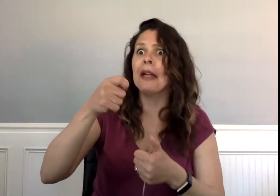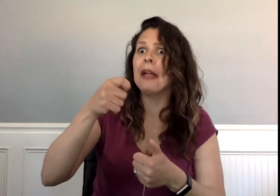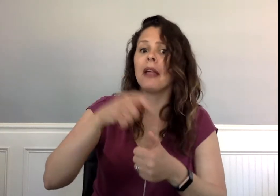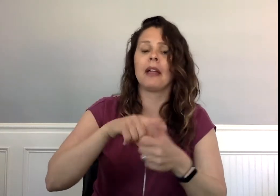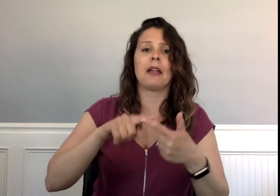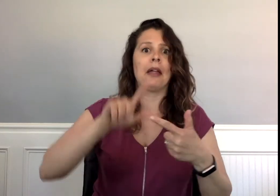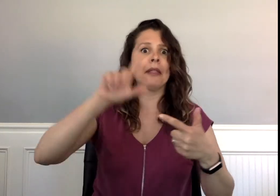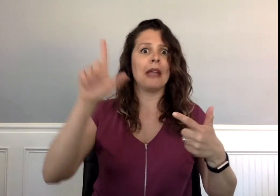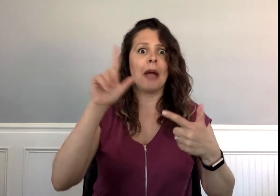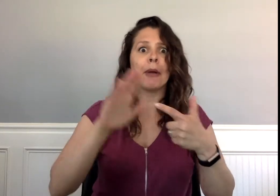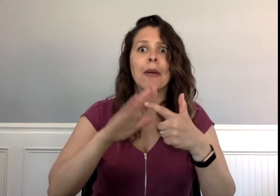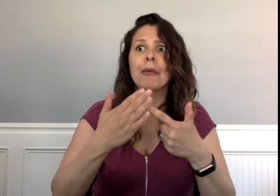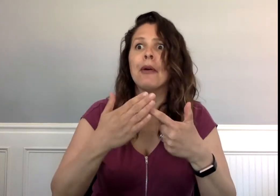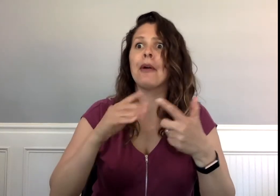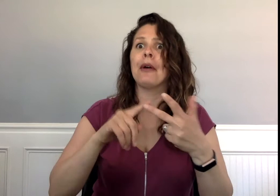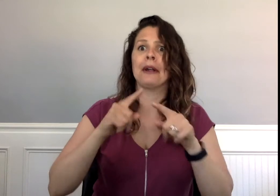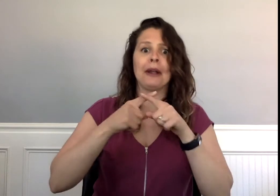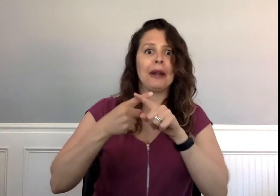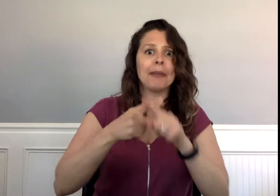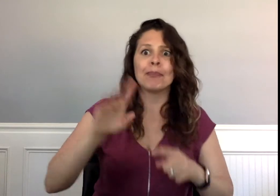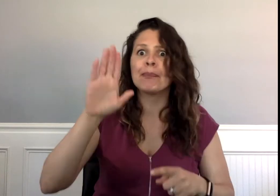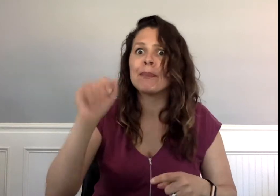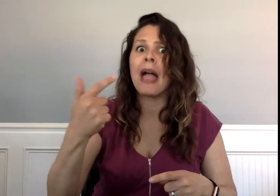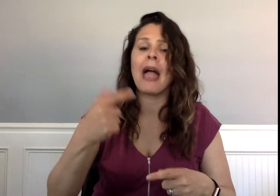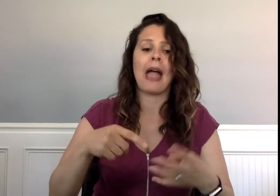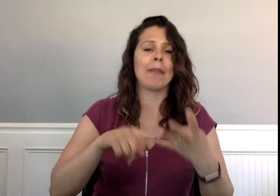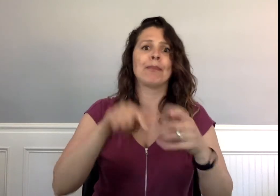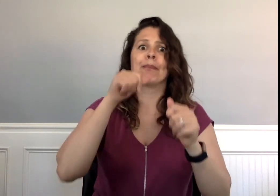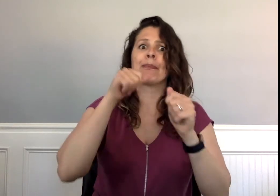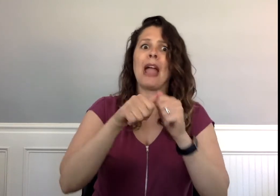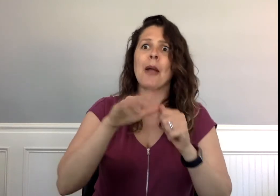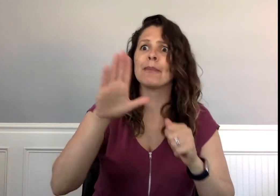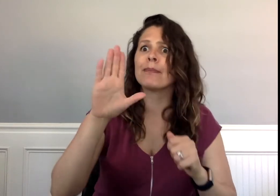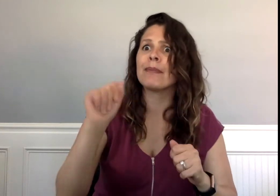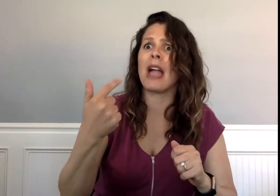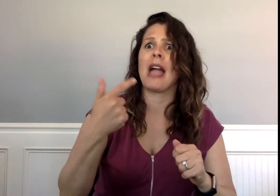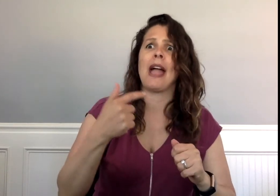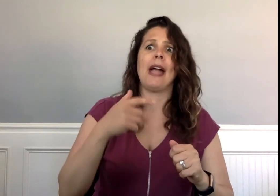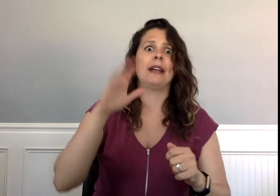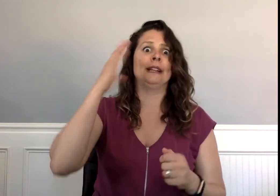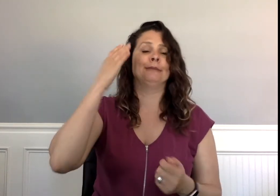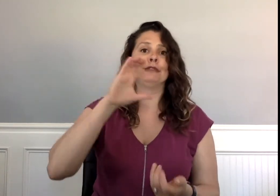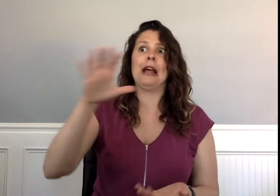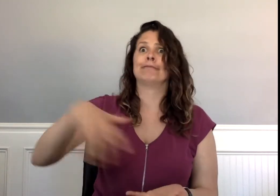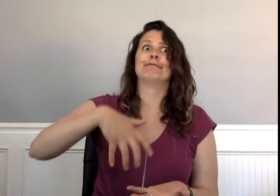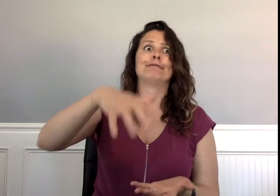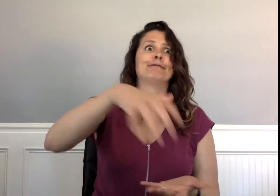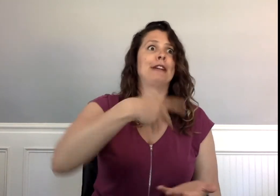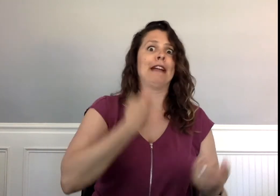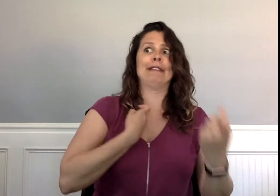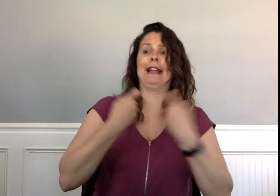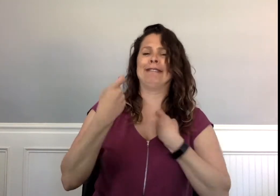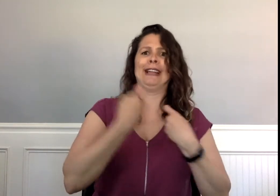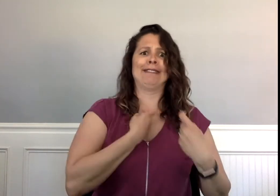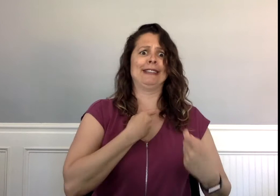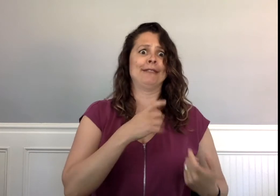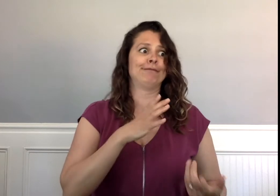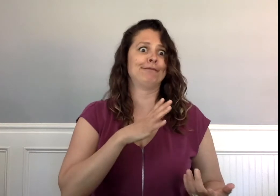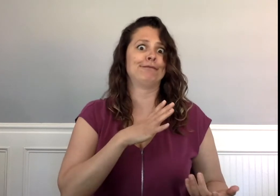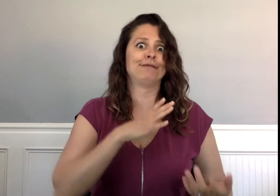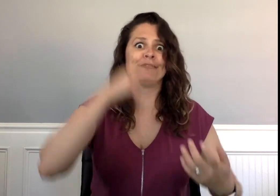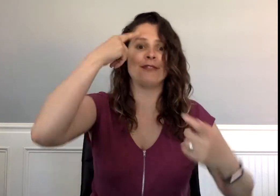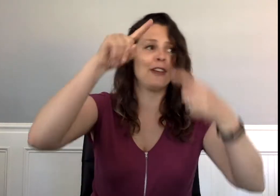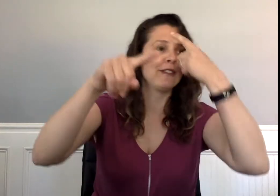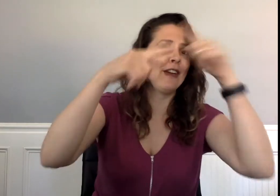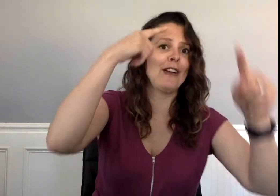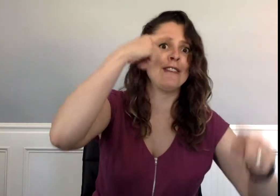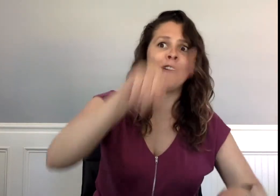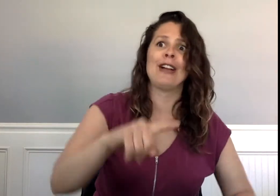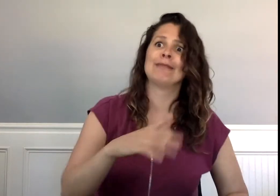a key, a library book, a knitting bag, a mailbag—and Charlie had taken them all.